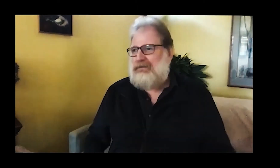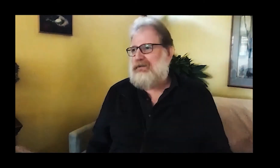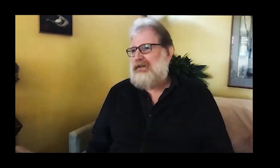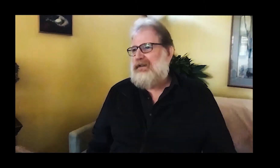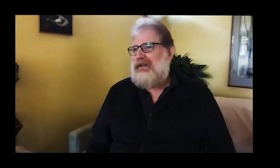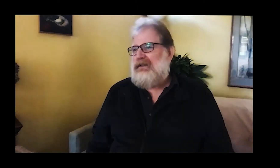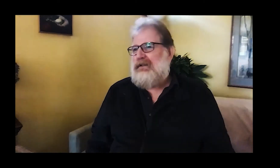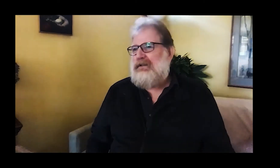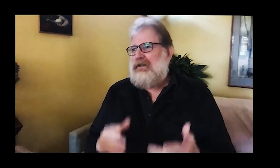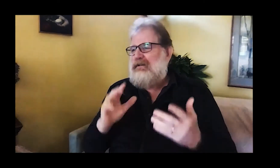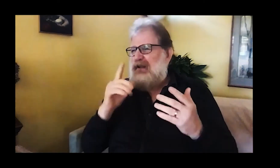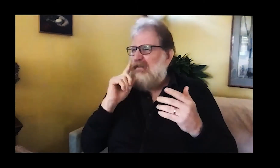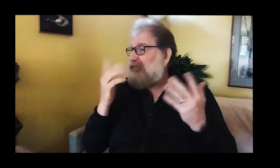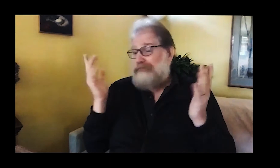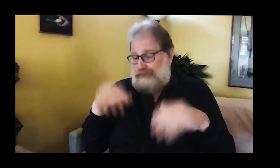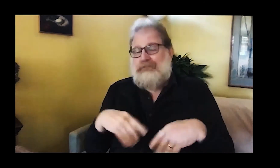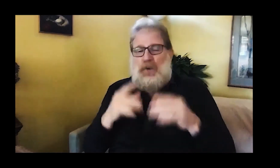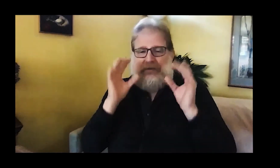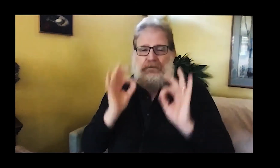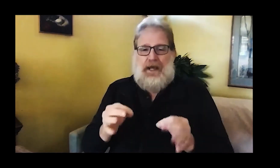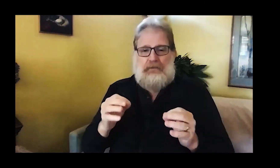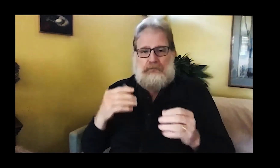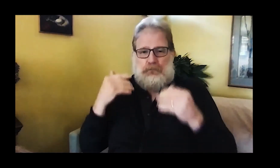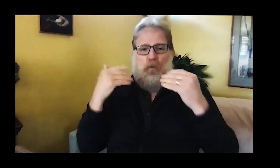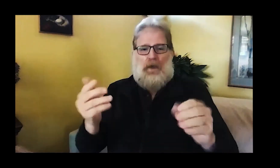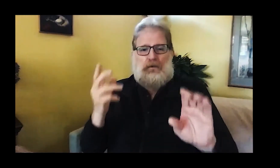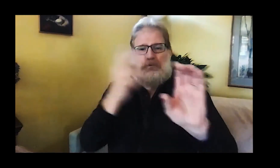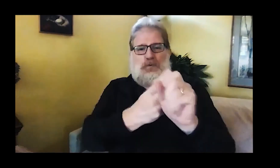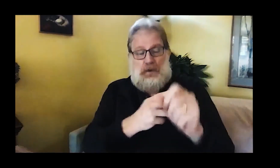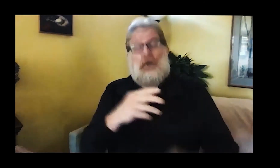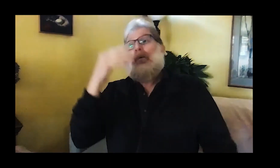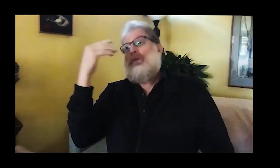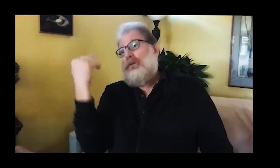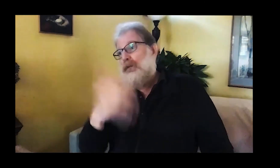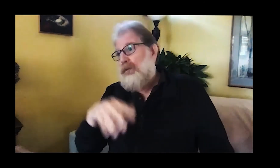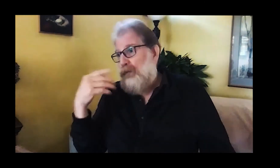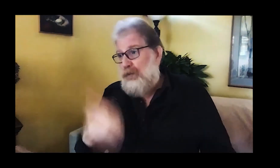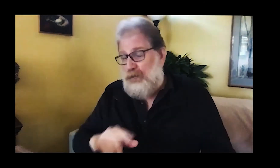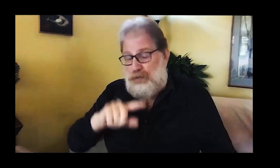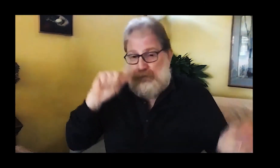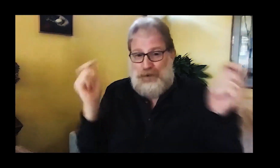yeah, anyway so the decision was made that I would go ahead and join up and that absolutely